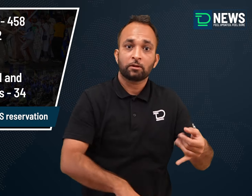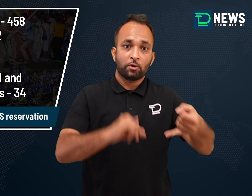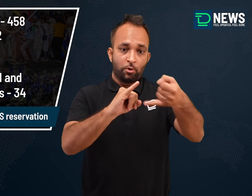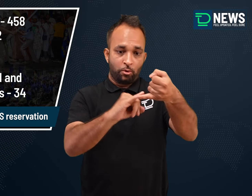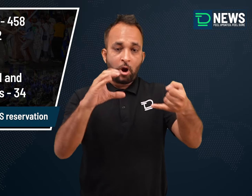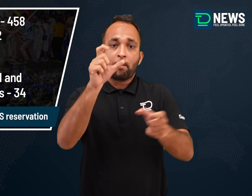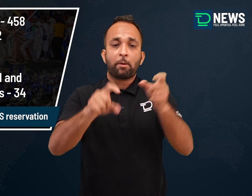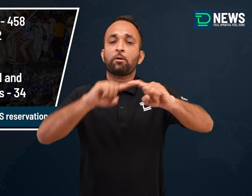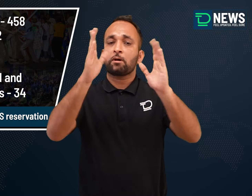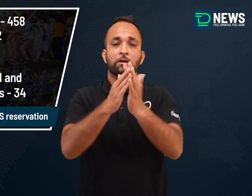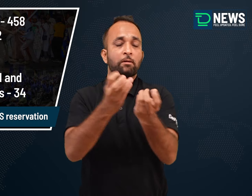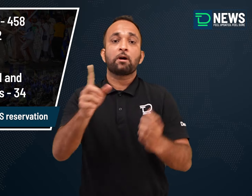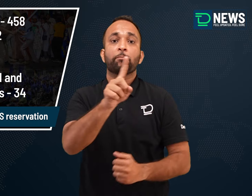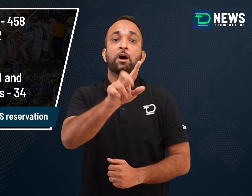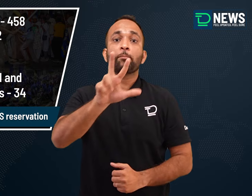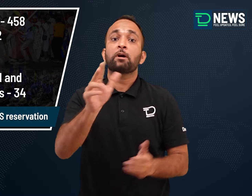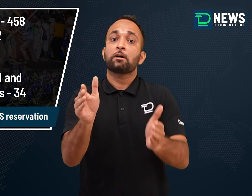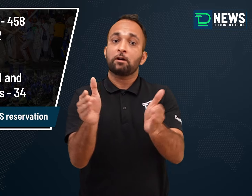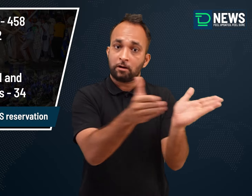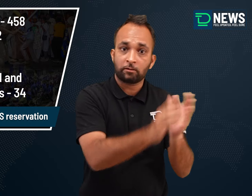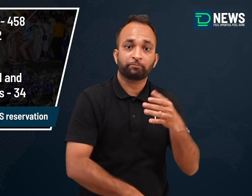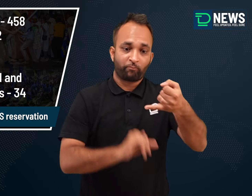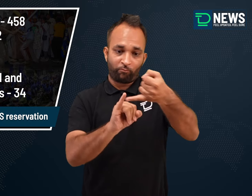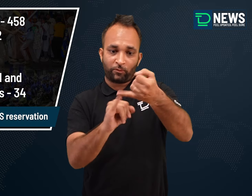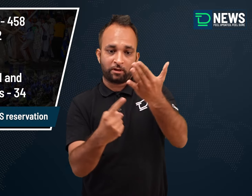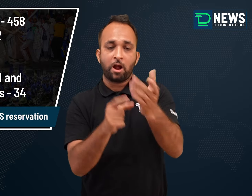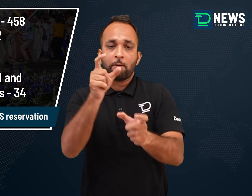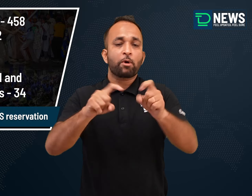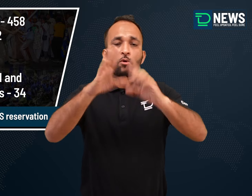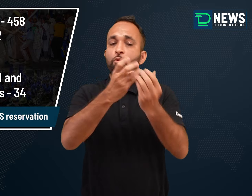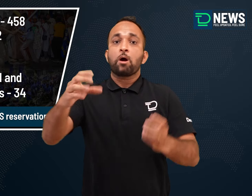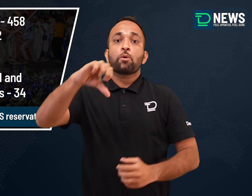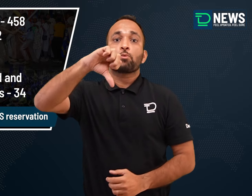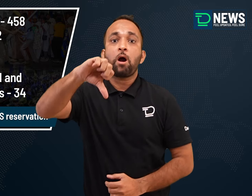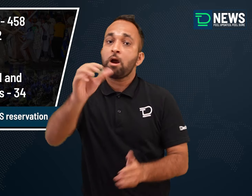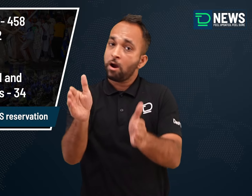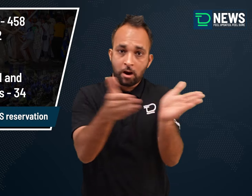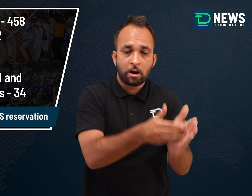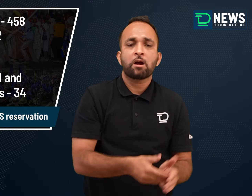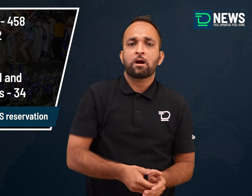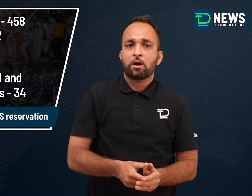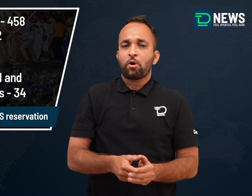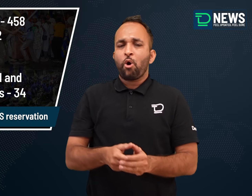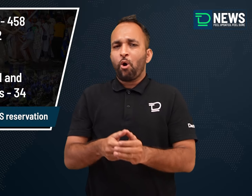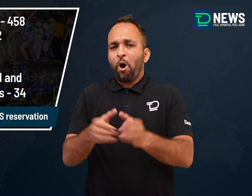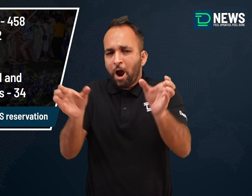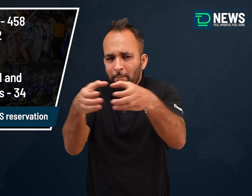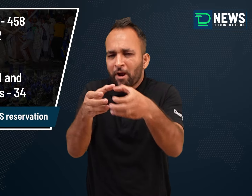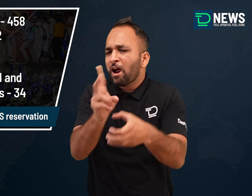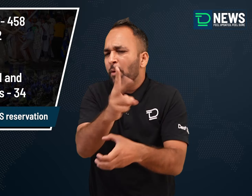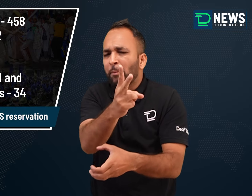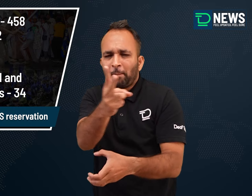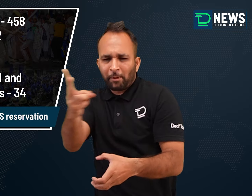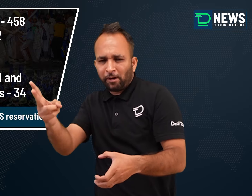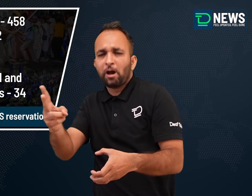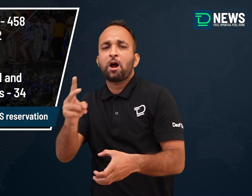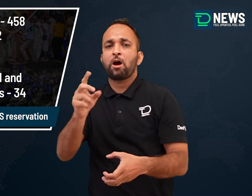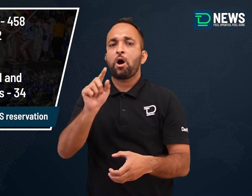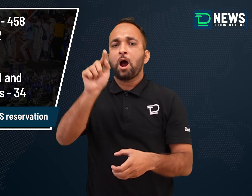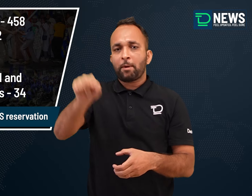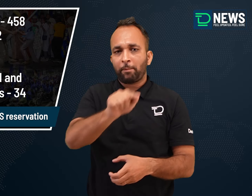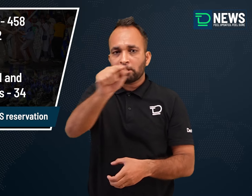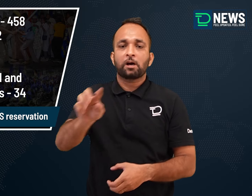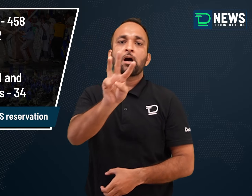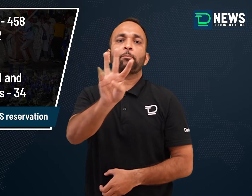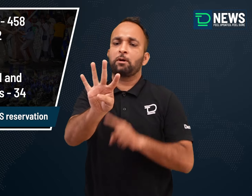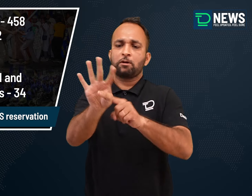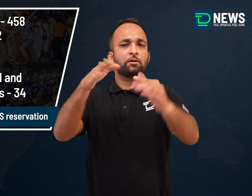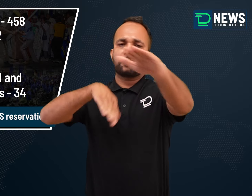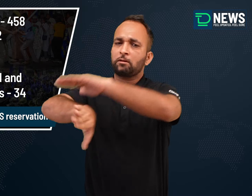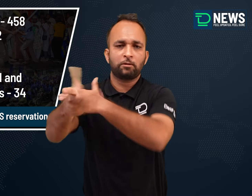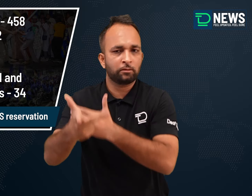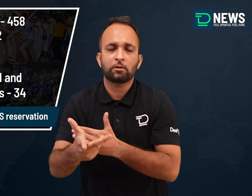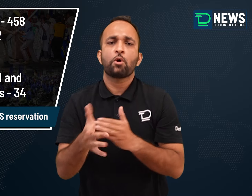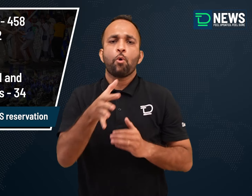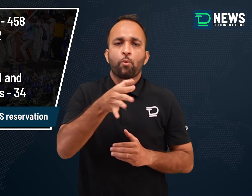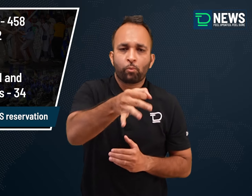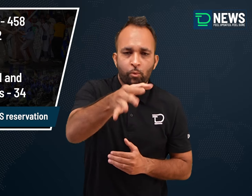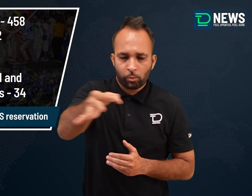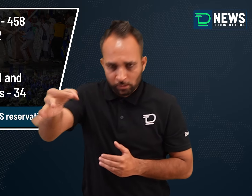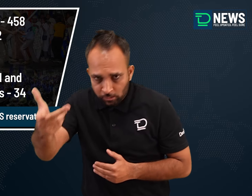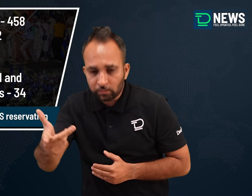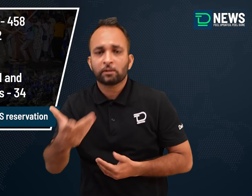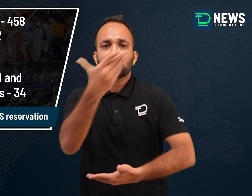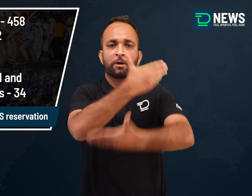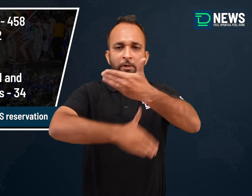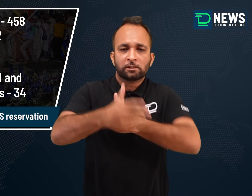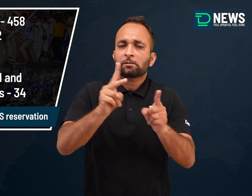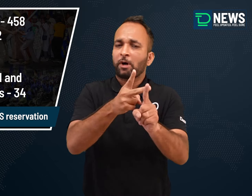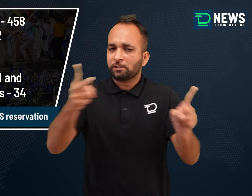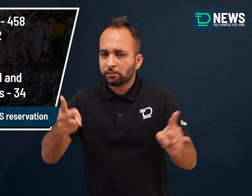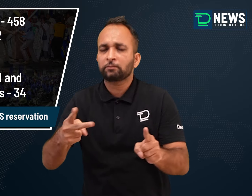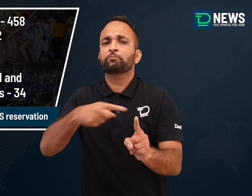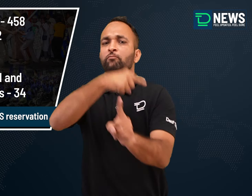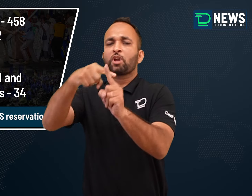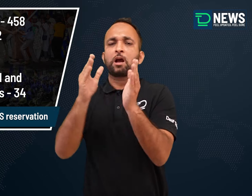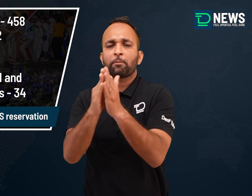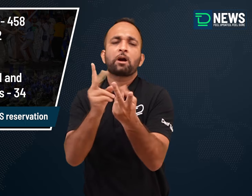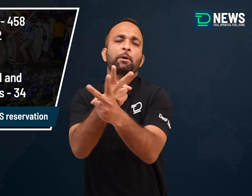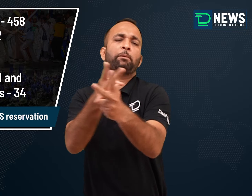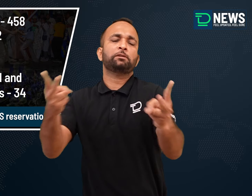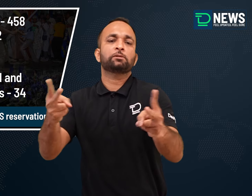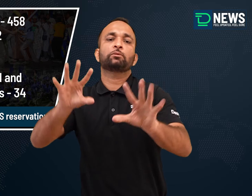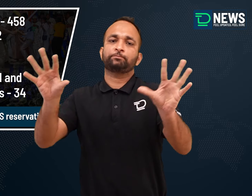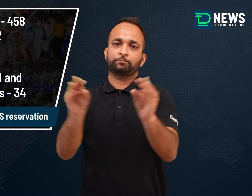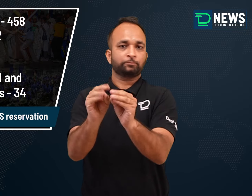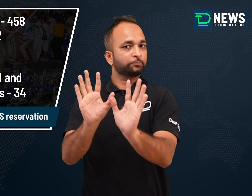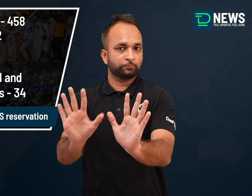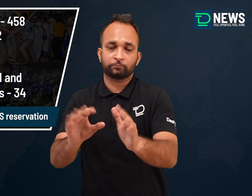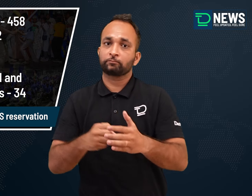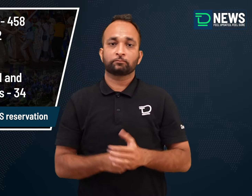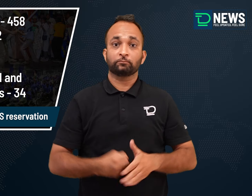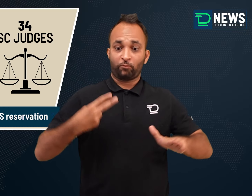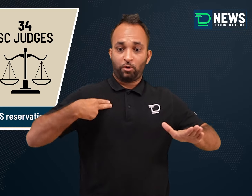18 from SC, 9 from ST, and 34 others are from minorities like disabled and religious.